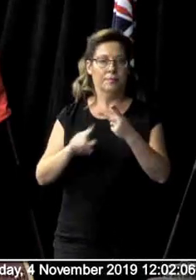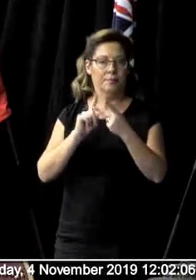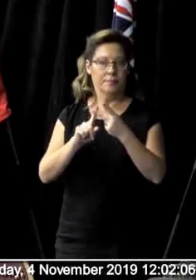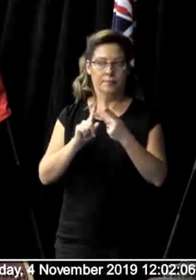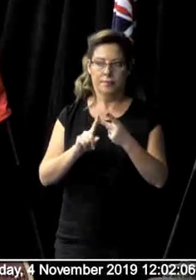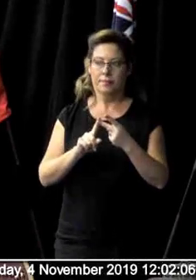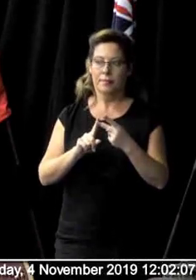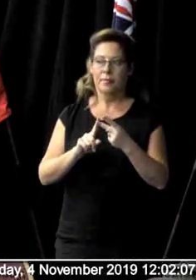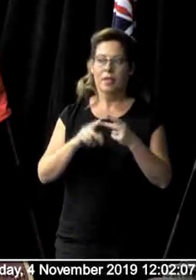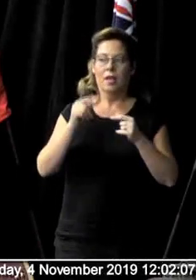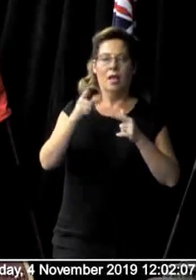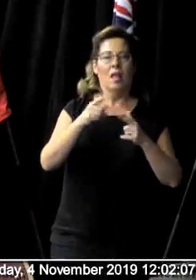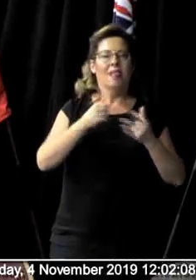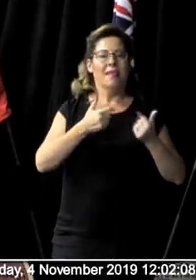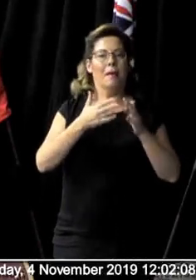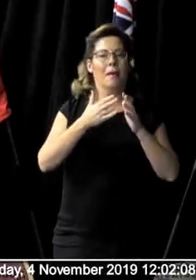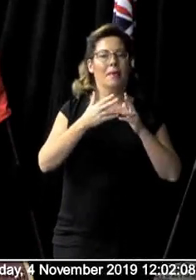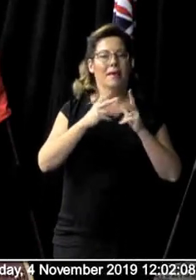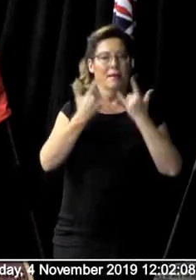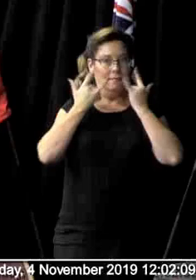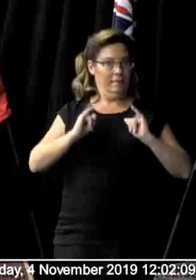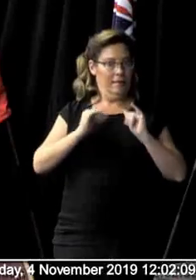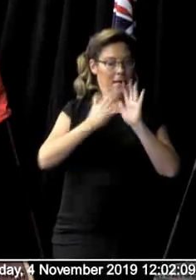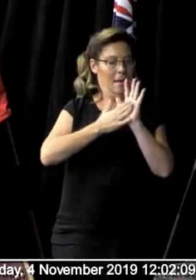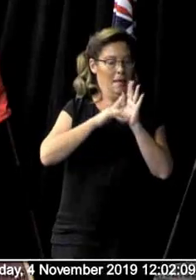for the State of Queensland will be providing an opening a little later during the week.